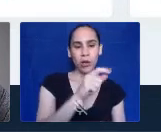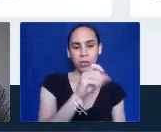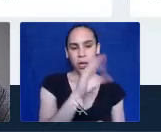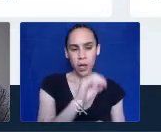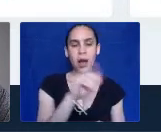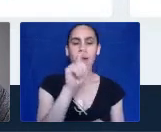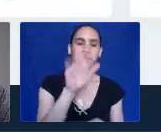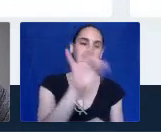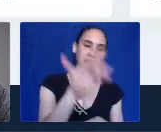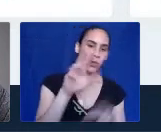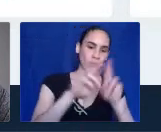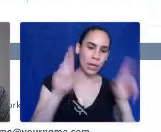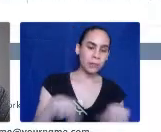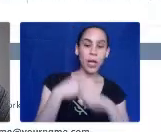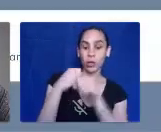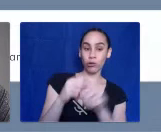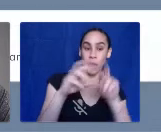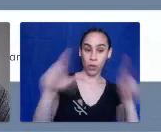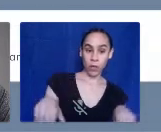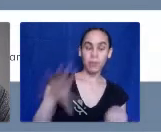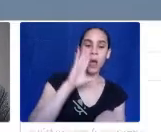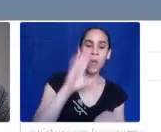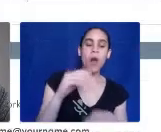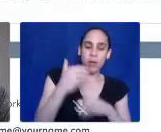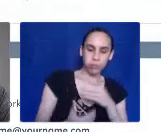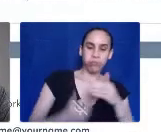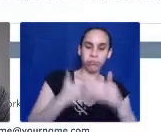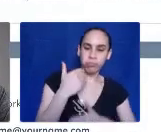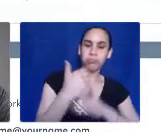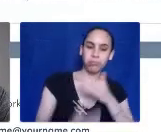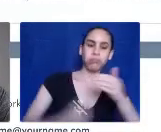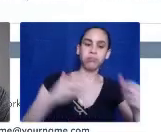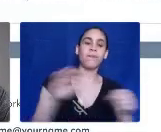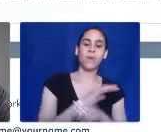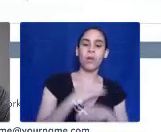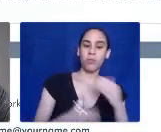create resume and it'll walk you through the whole process um if you have a higher club account it'll